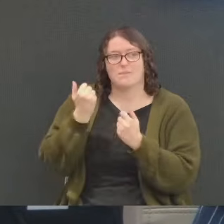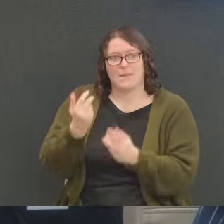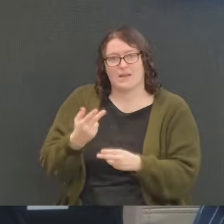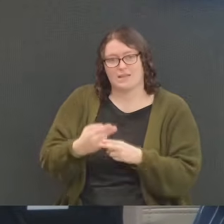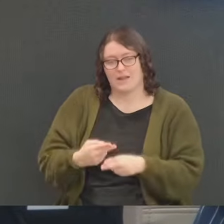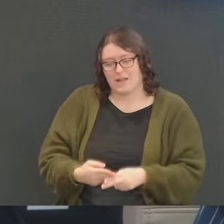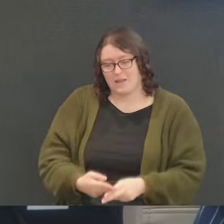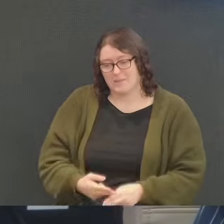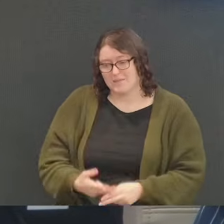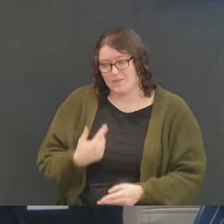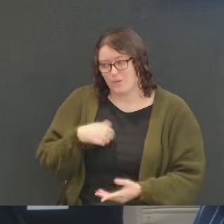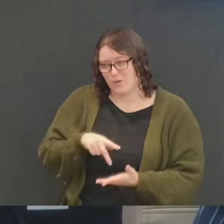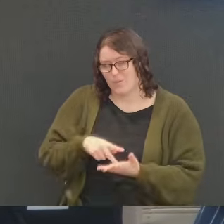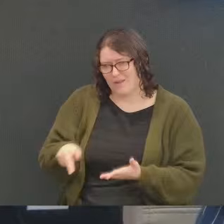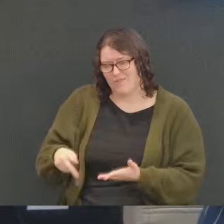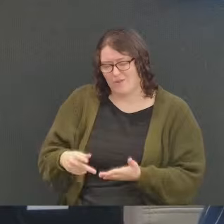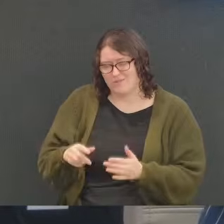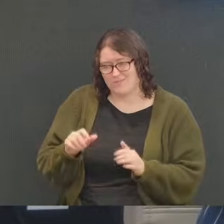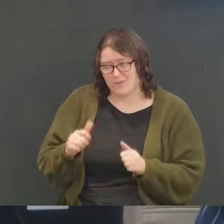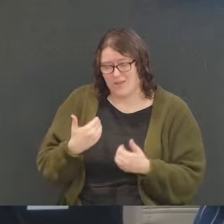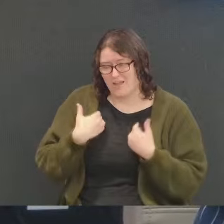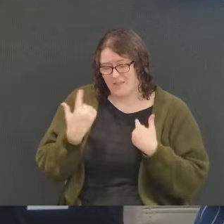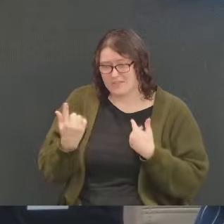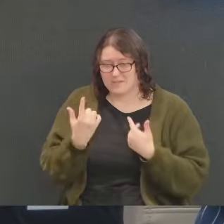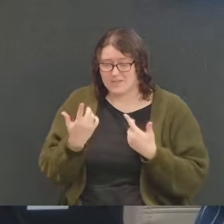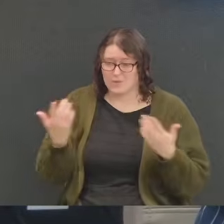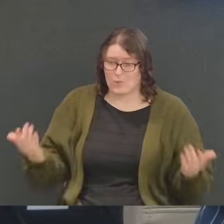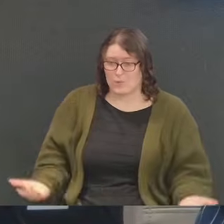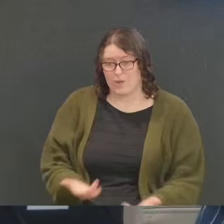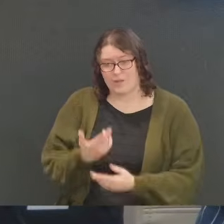going to pay for it, can we have something to say, "Welcome to Hamilton County or something